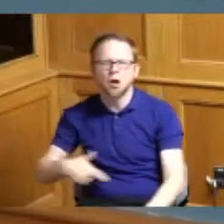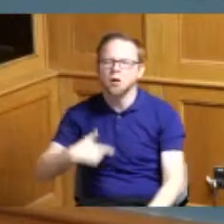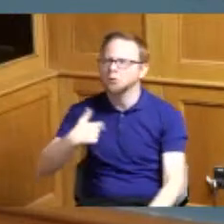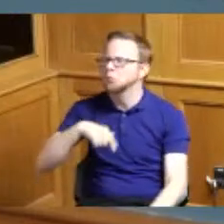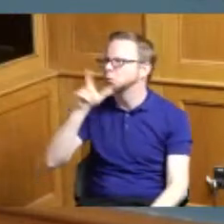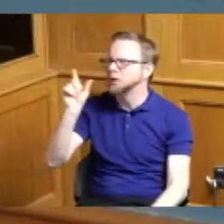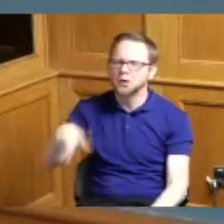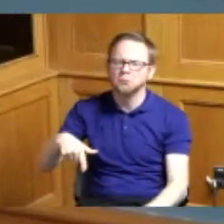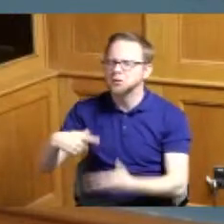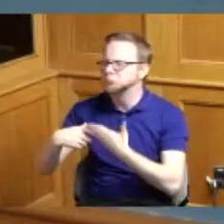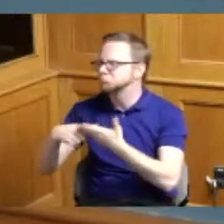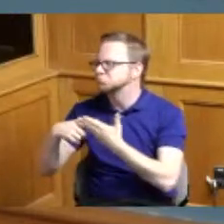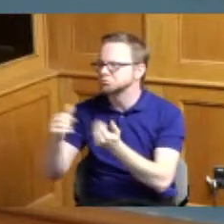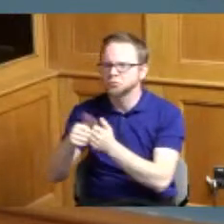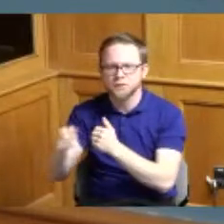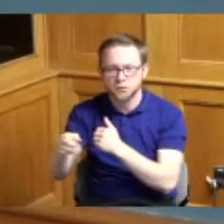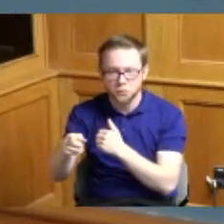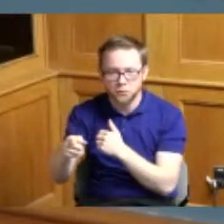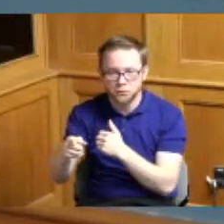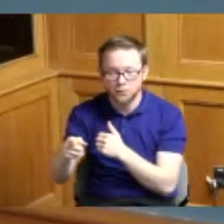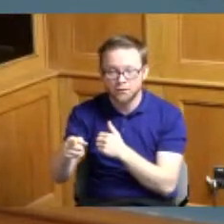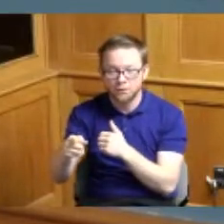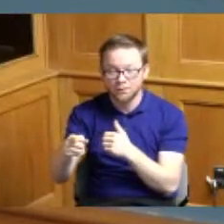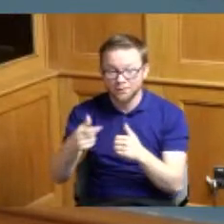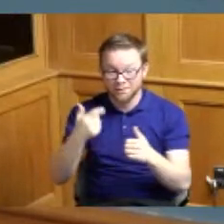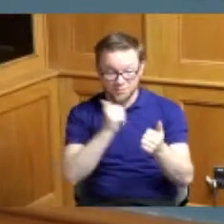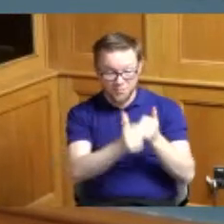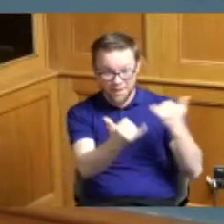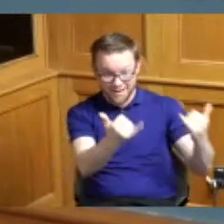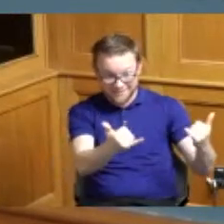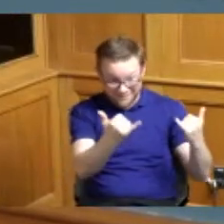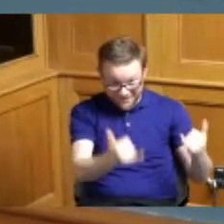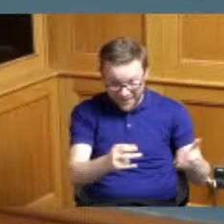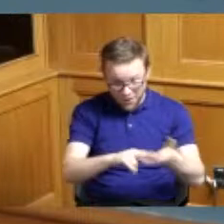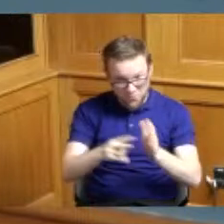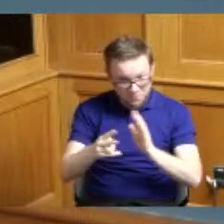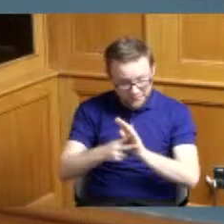if they don't passing this allows you to go ahead and move forward